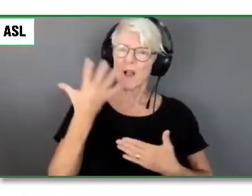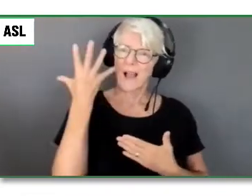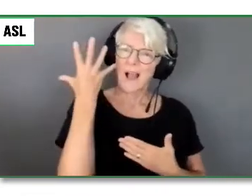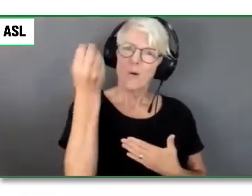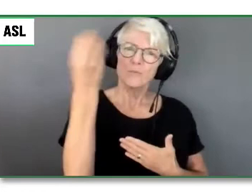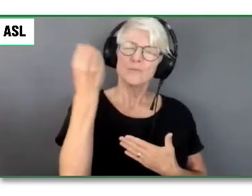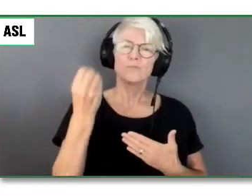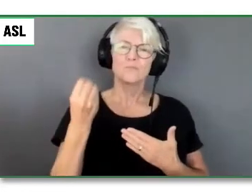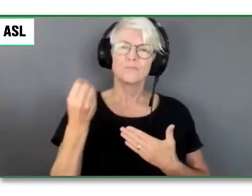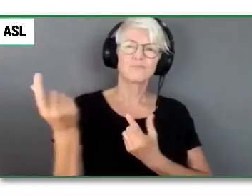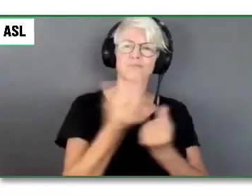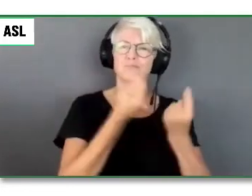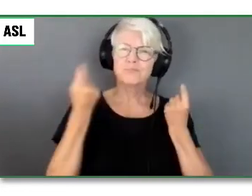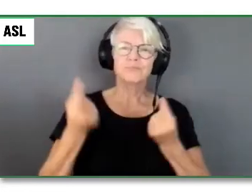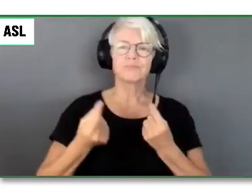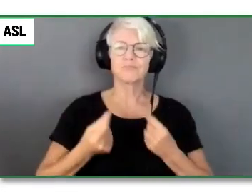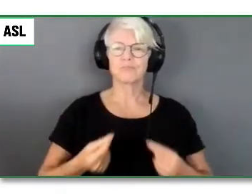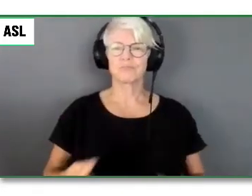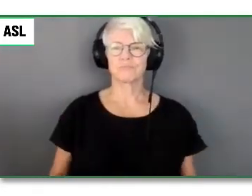Next slide.